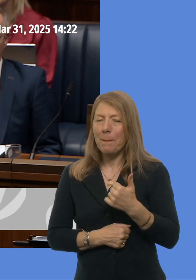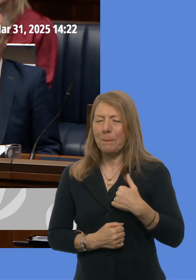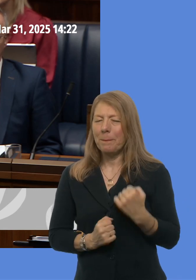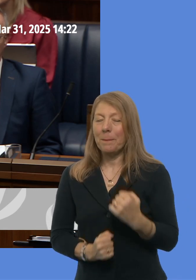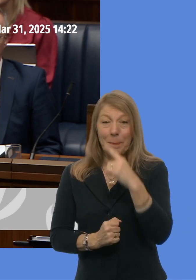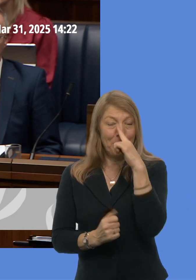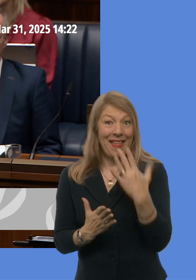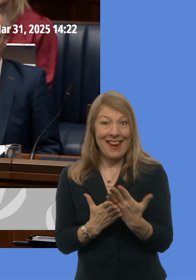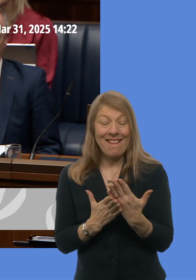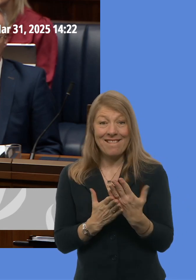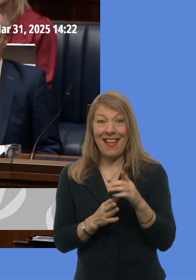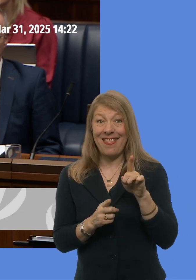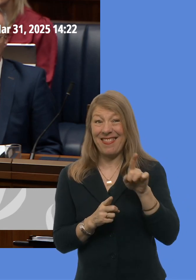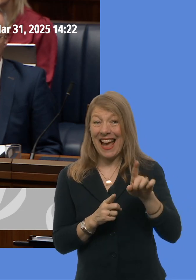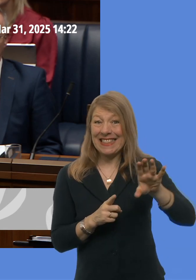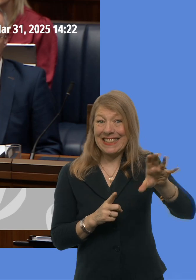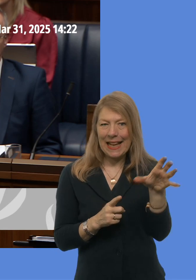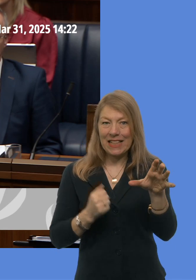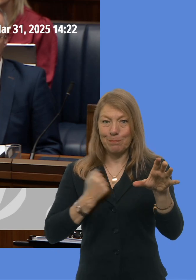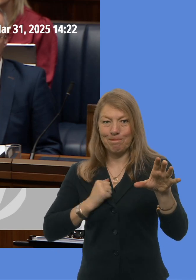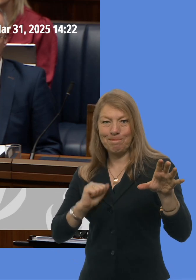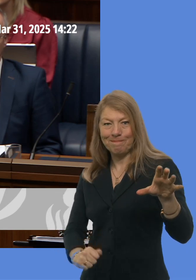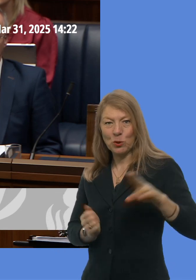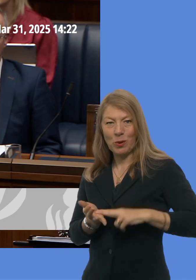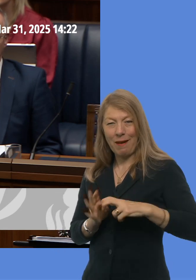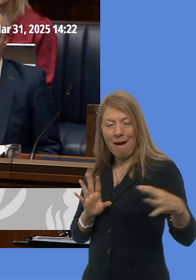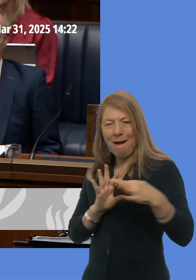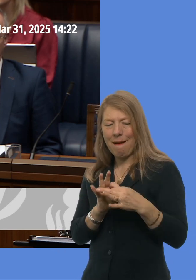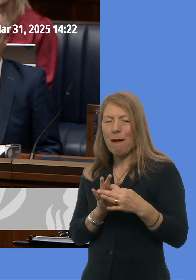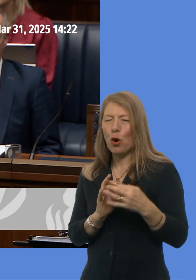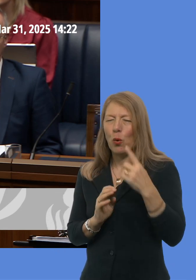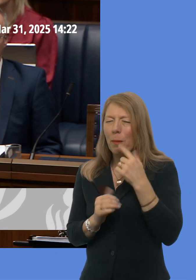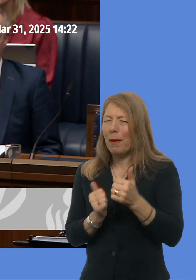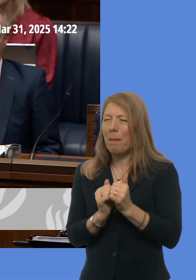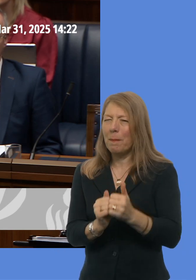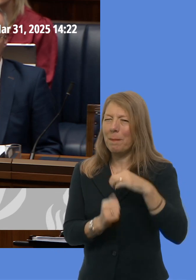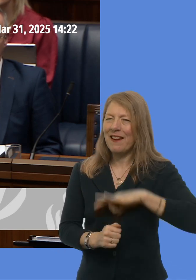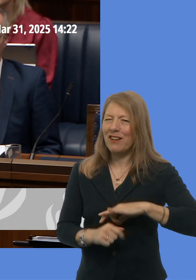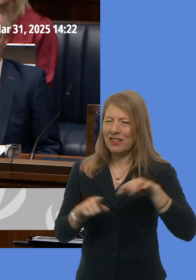very strong economic potential for Northern Ireland, particularly at a time when you have a federal